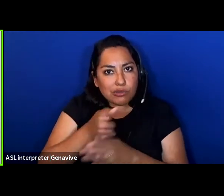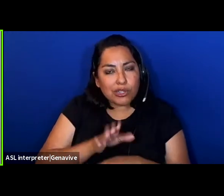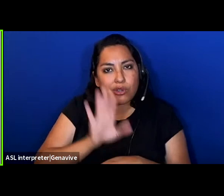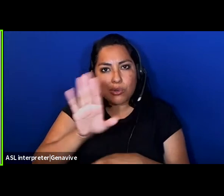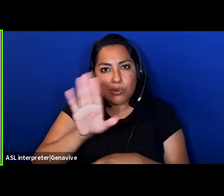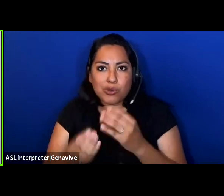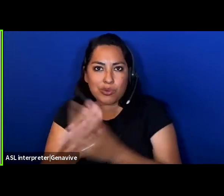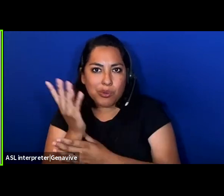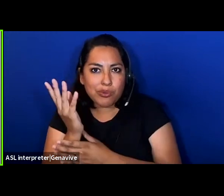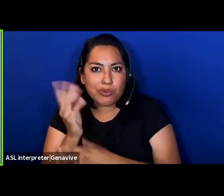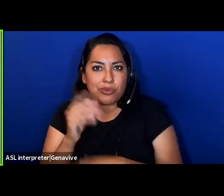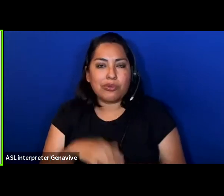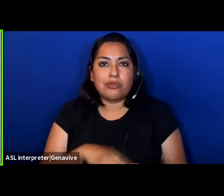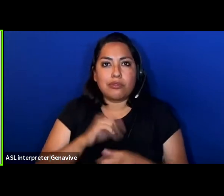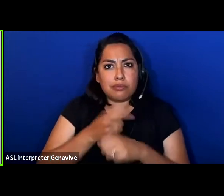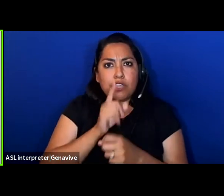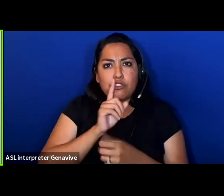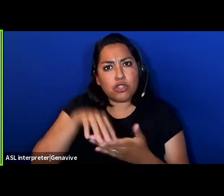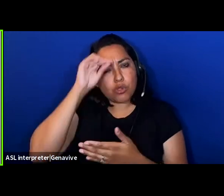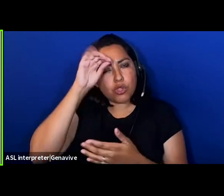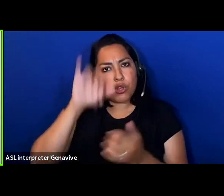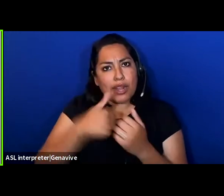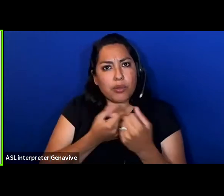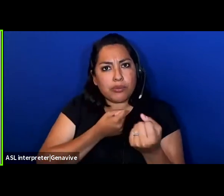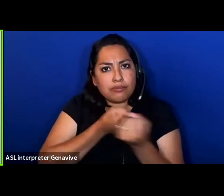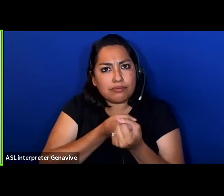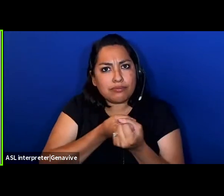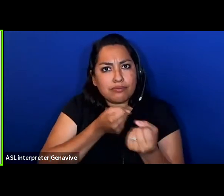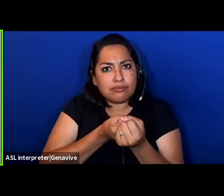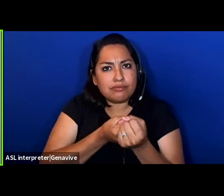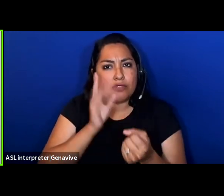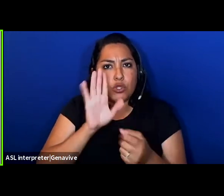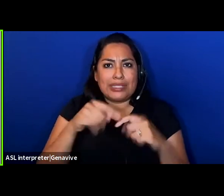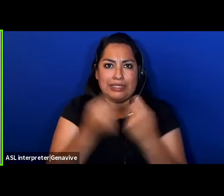you are learning how to be there for your team. Absolutely.